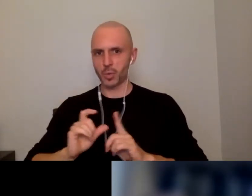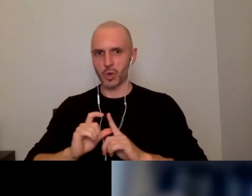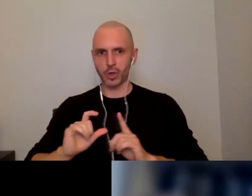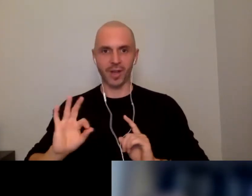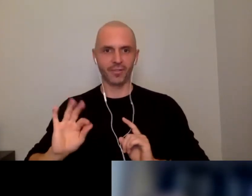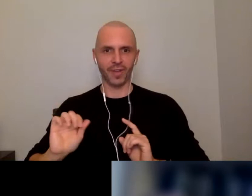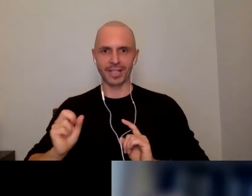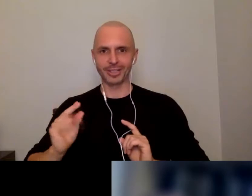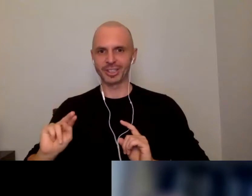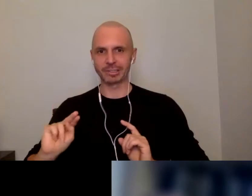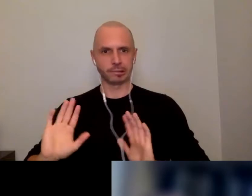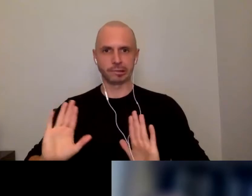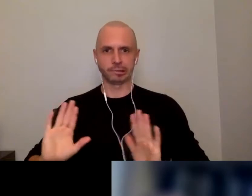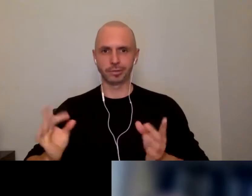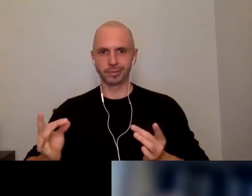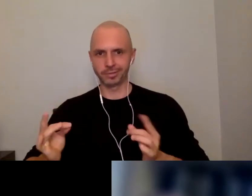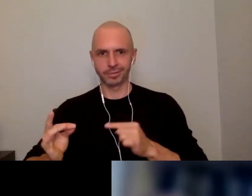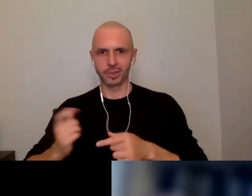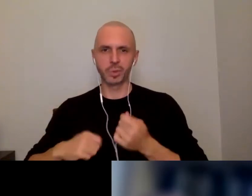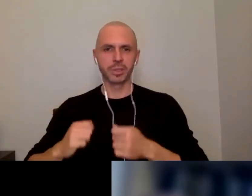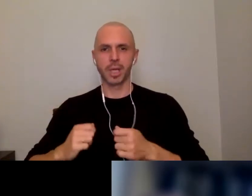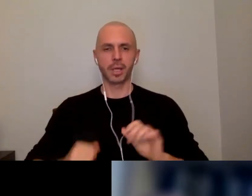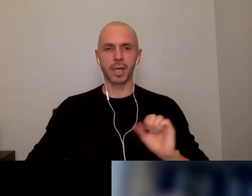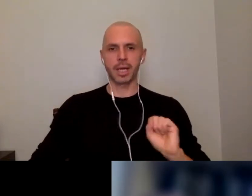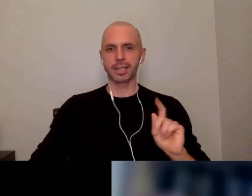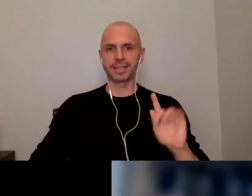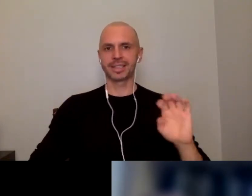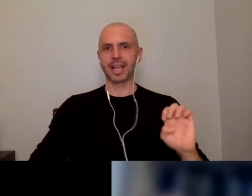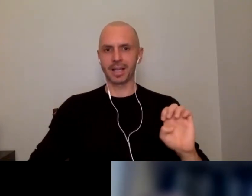for a while and worked for Details Magazine and had i didn't know what Details Magazine